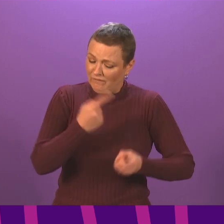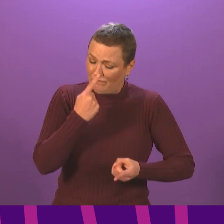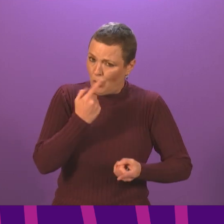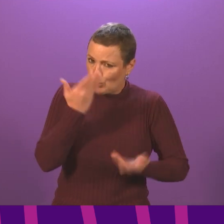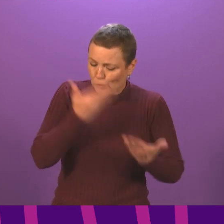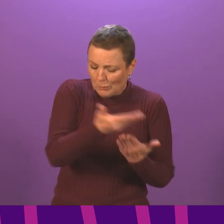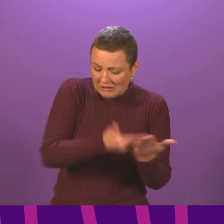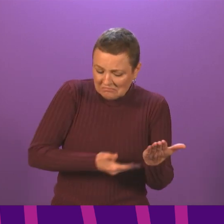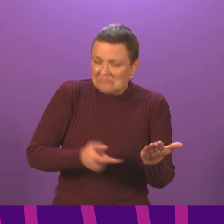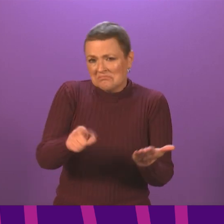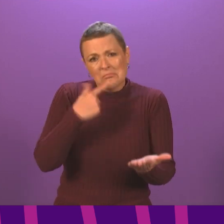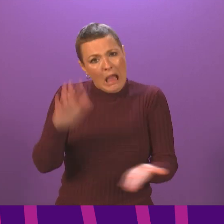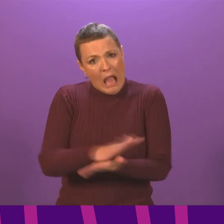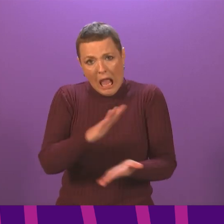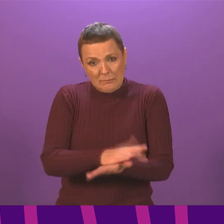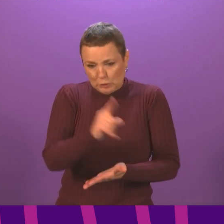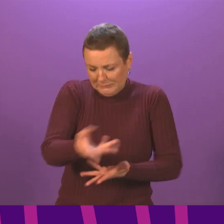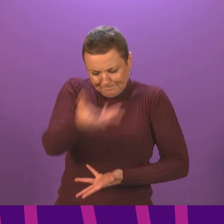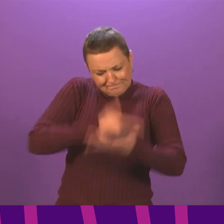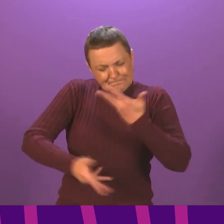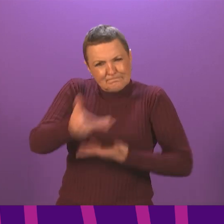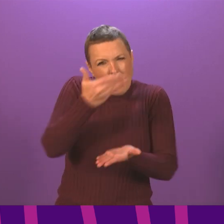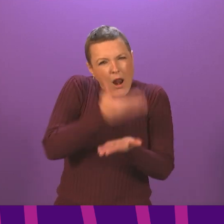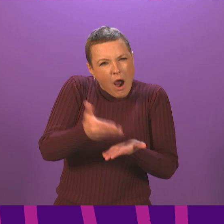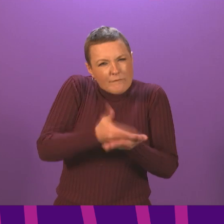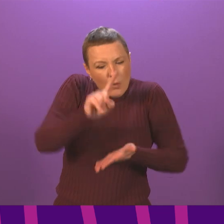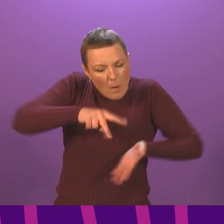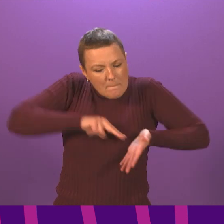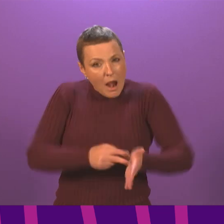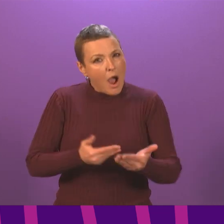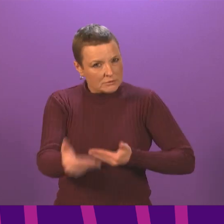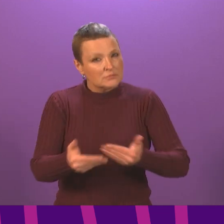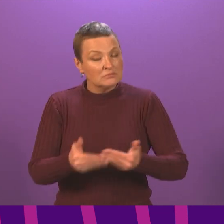We strongly welcome the further clarification of the expanded testing programme that has